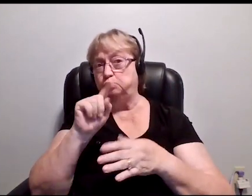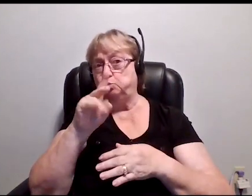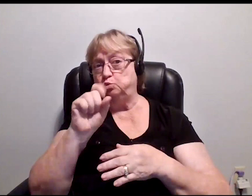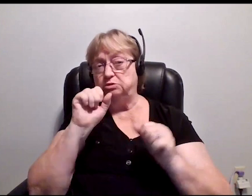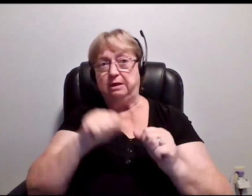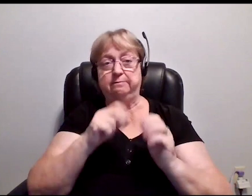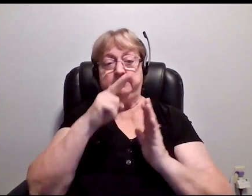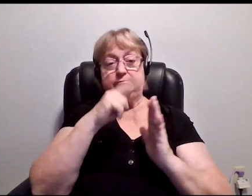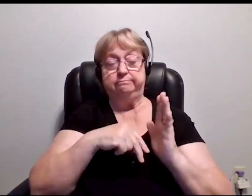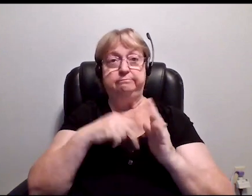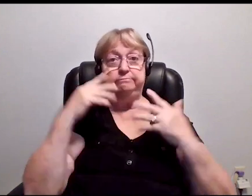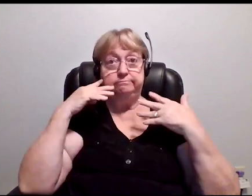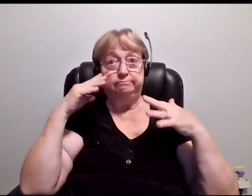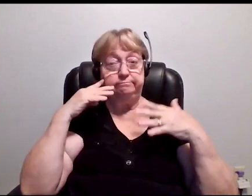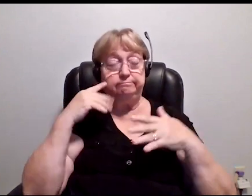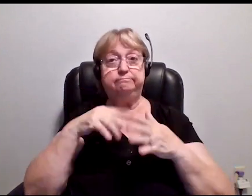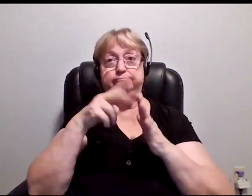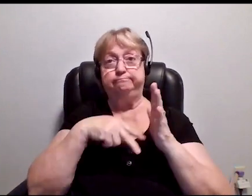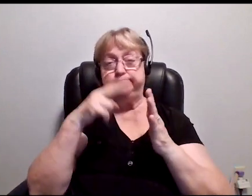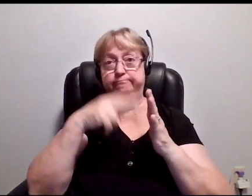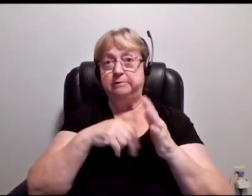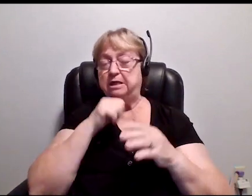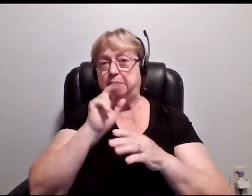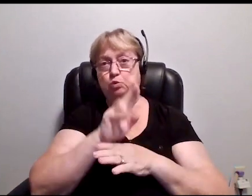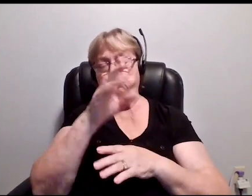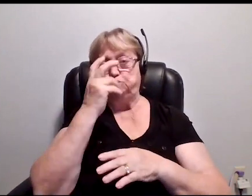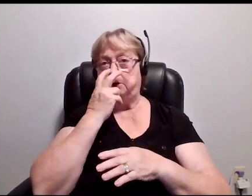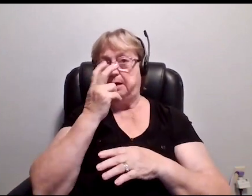for the person rather than having to use our eyes to see it.